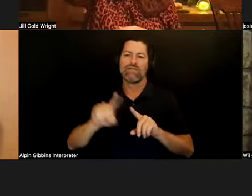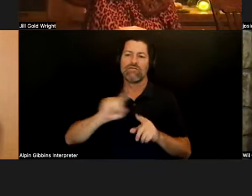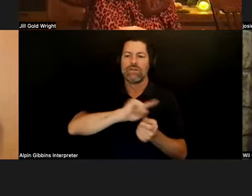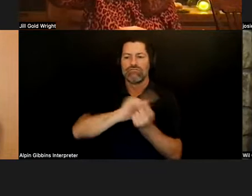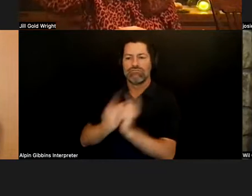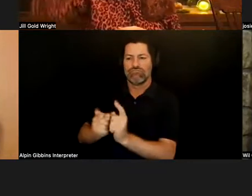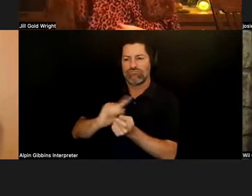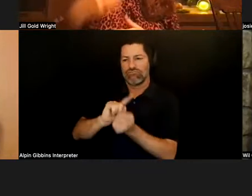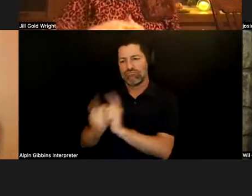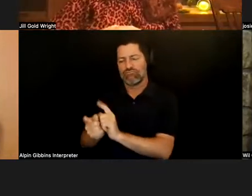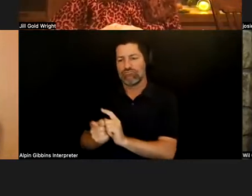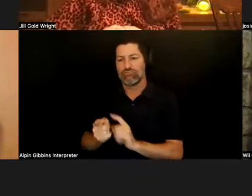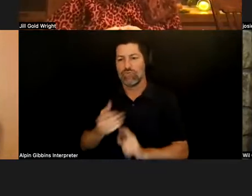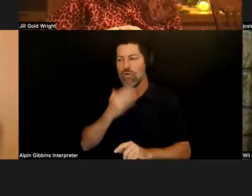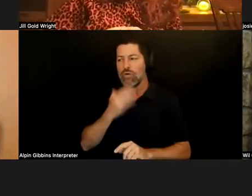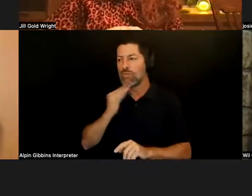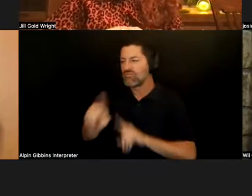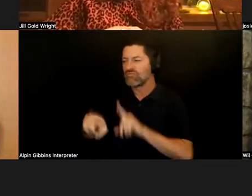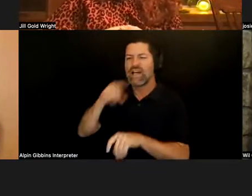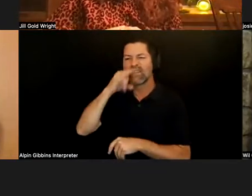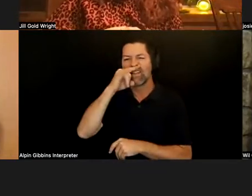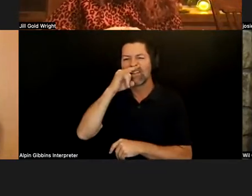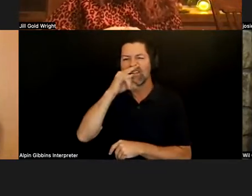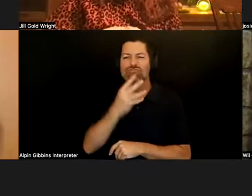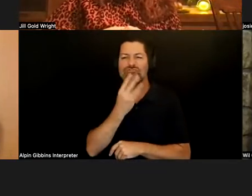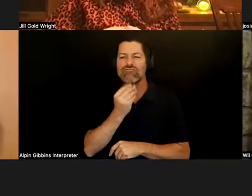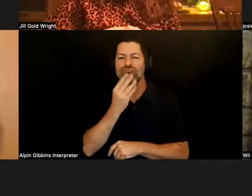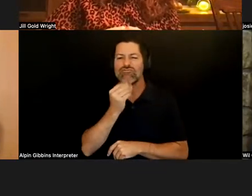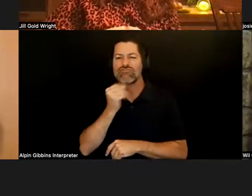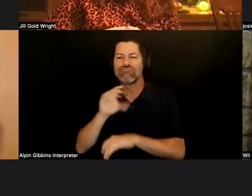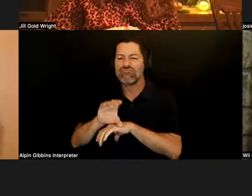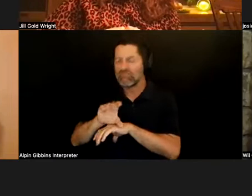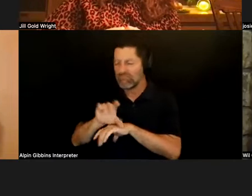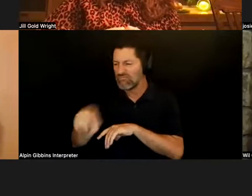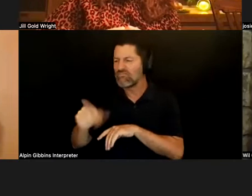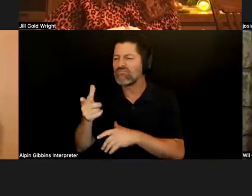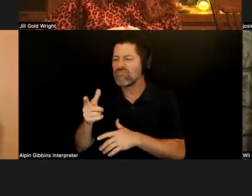world is to ask kids in a Jewish Sunday school to draw a picture of God because they're going